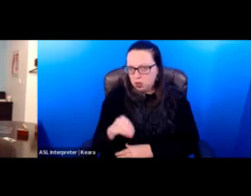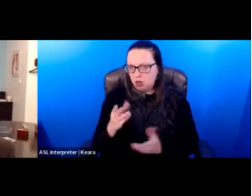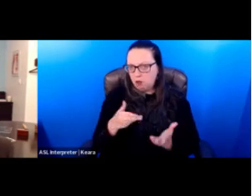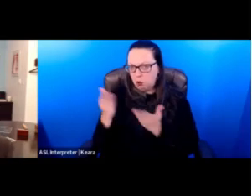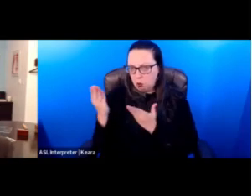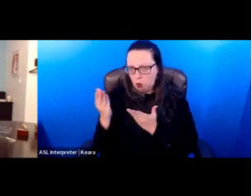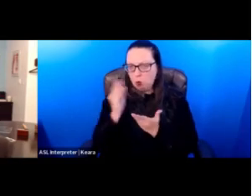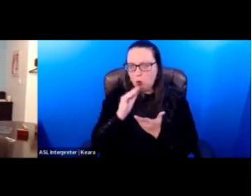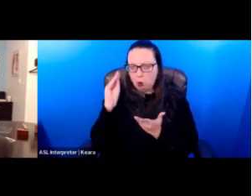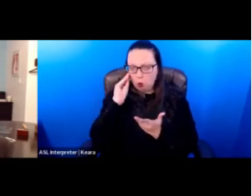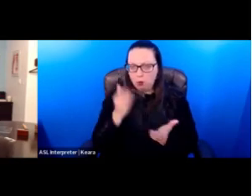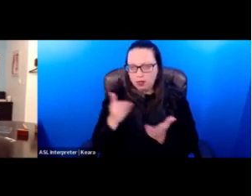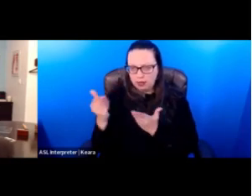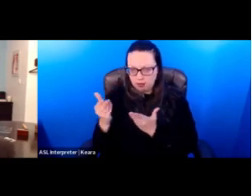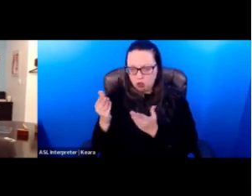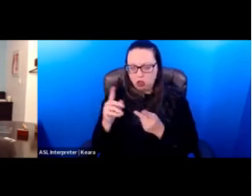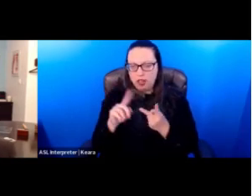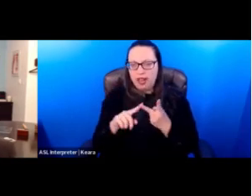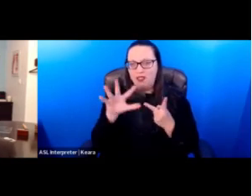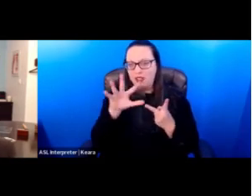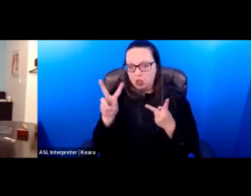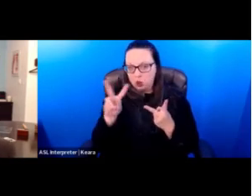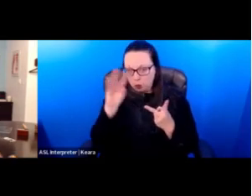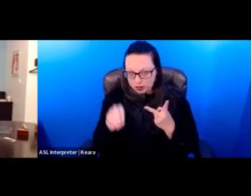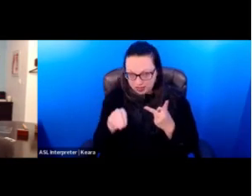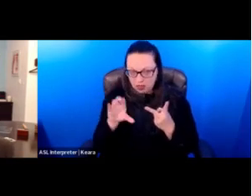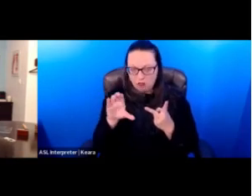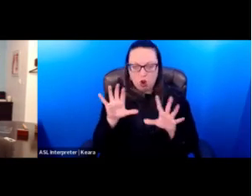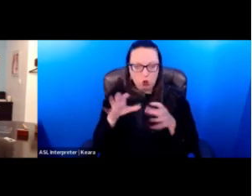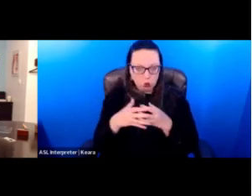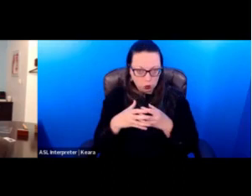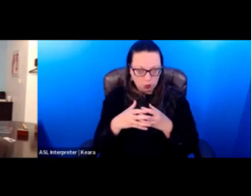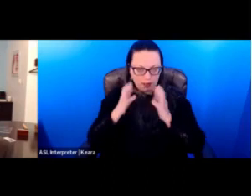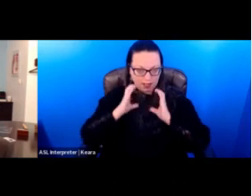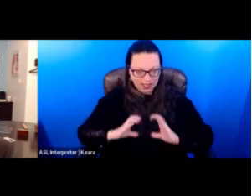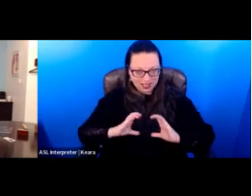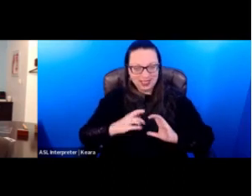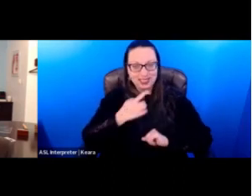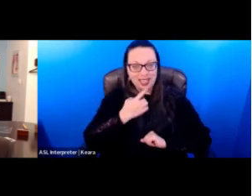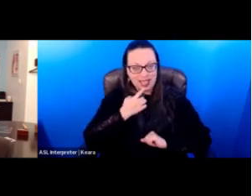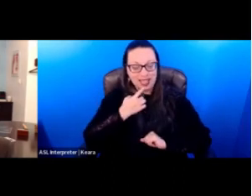and 52% of our congregate clients indicate that the meal that we provide them is